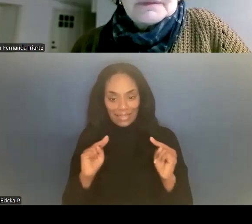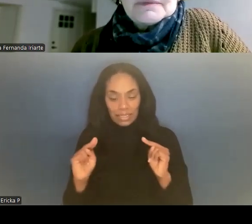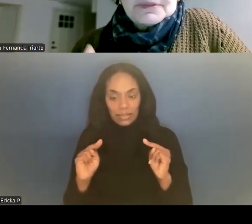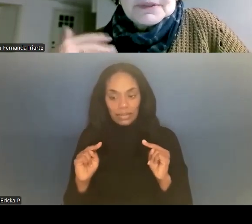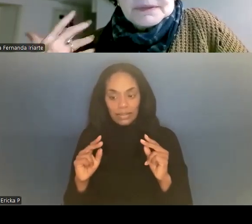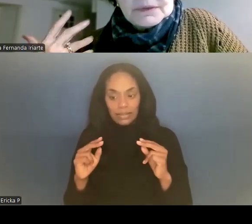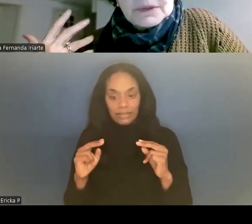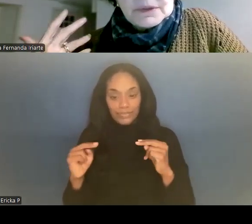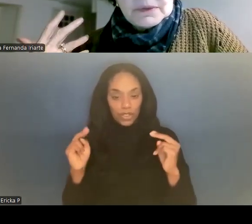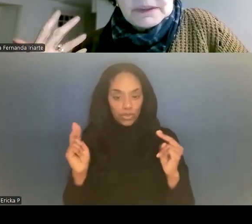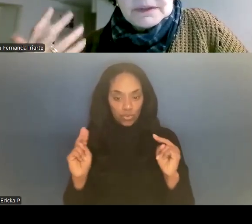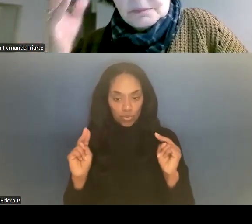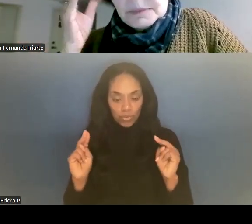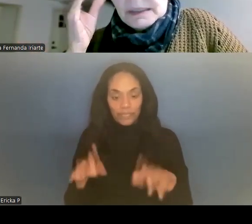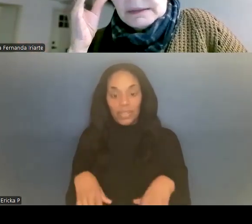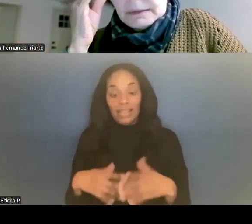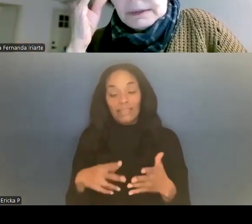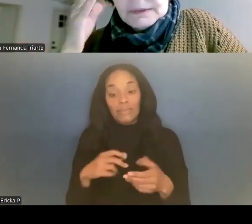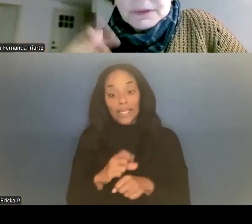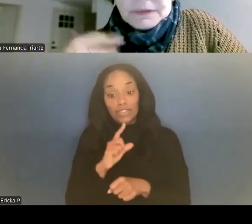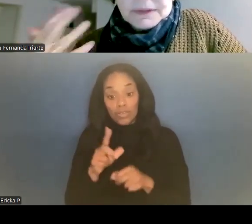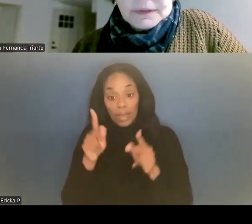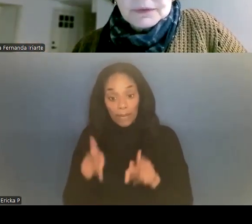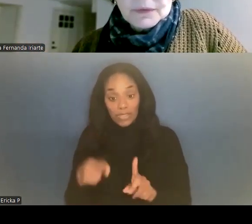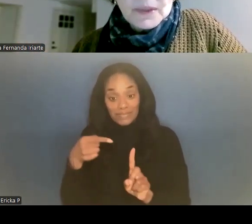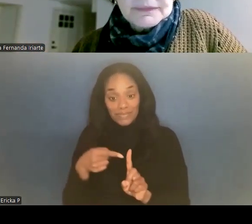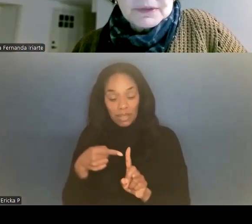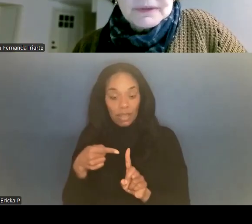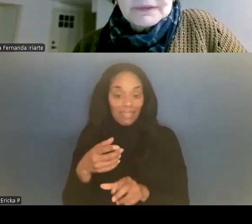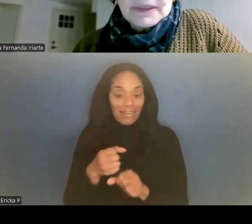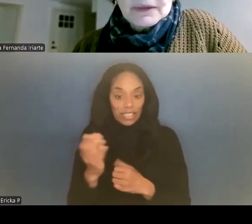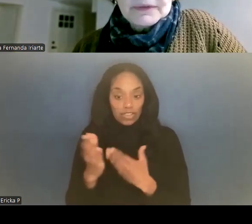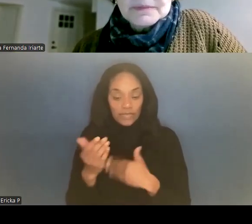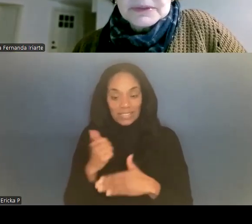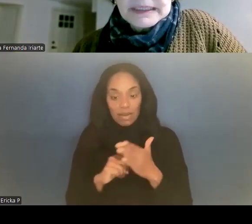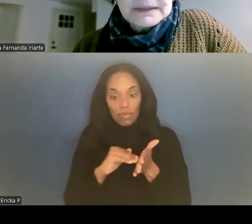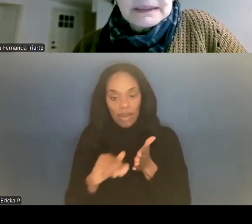the person who is being given services under the waiver, that their health is protected,